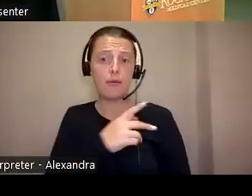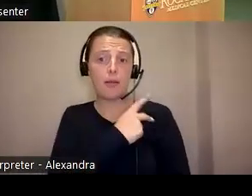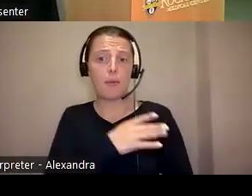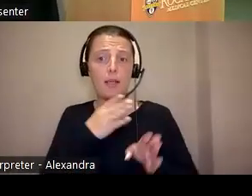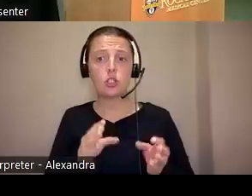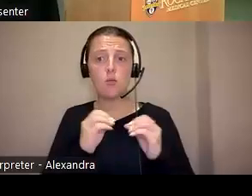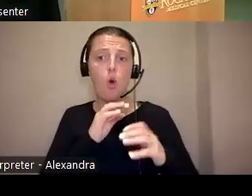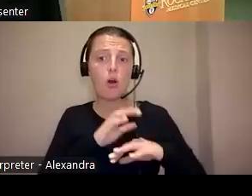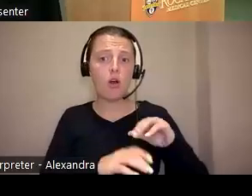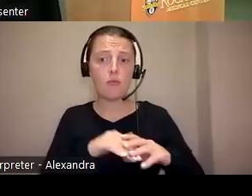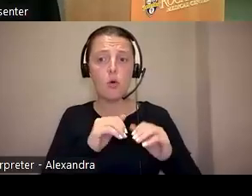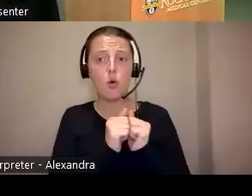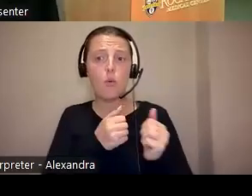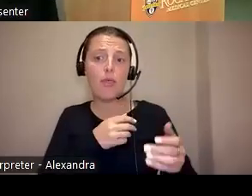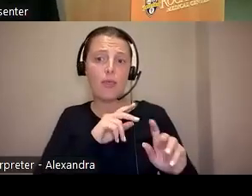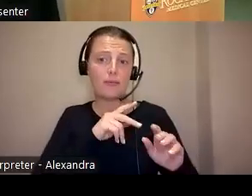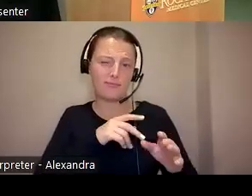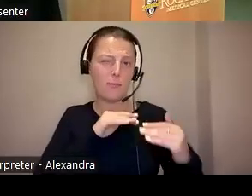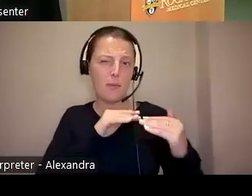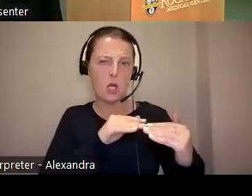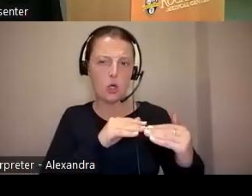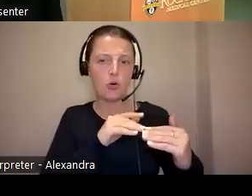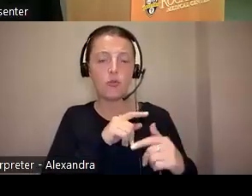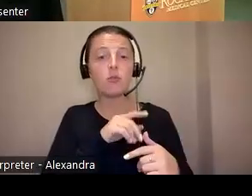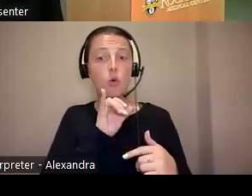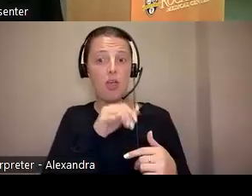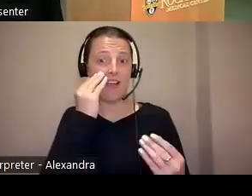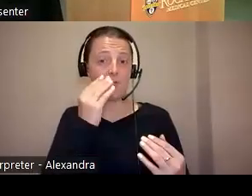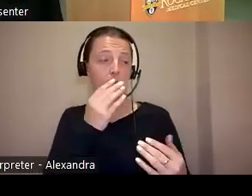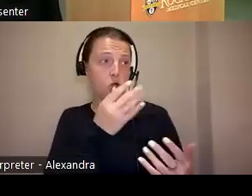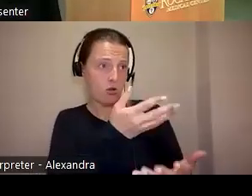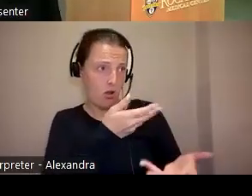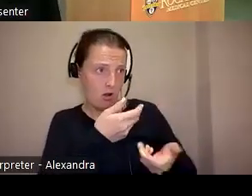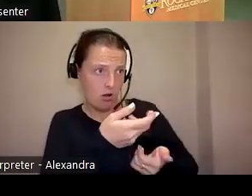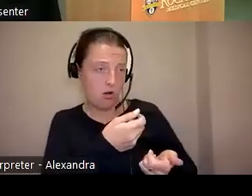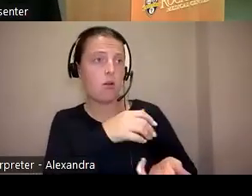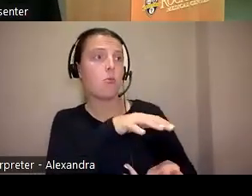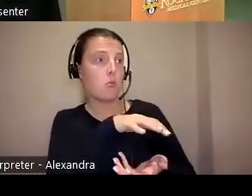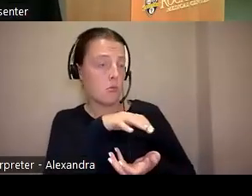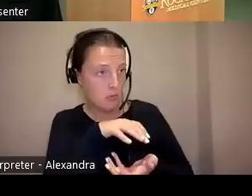that information to the team. So they do wonderful work with engaging patients and then engaging into